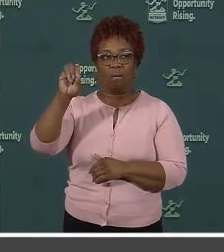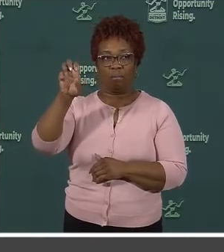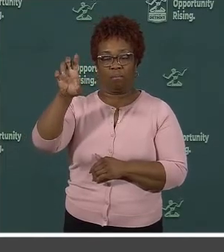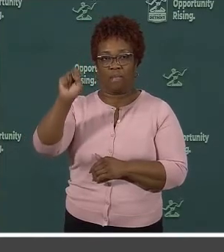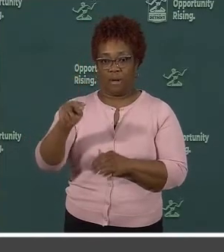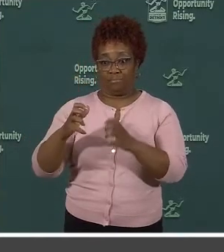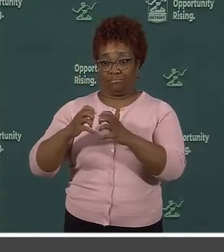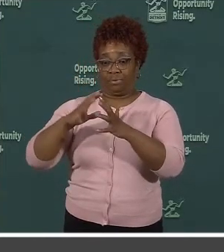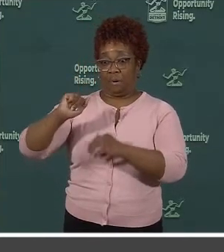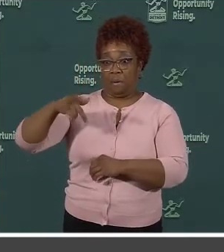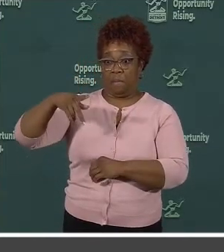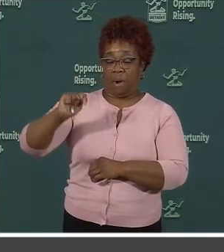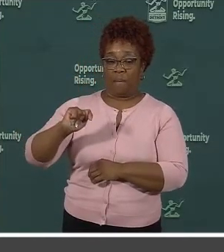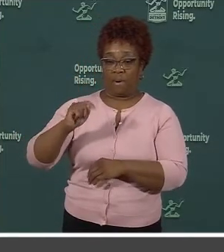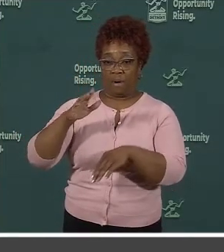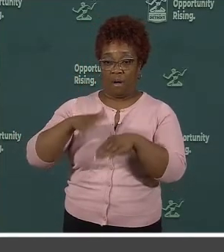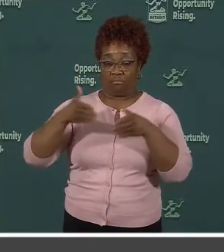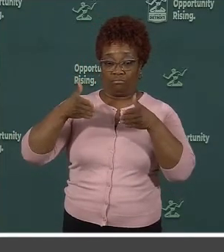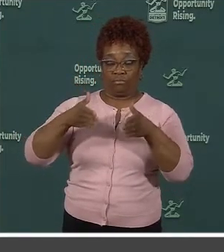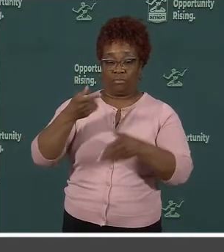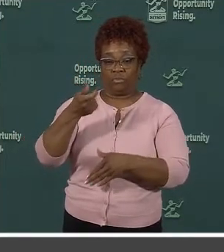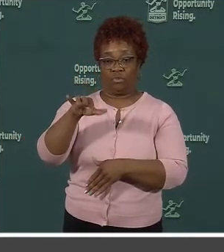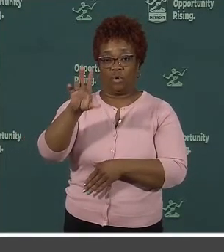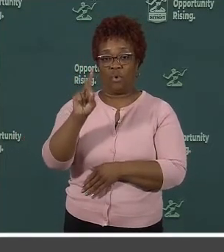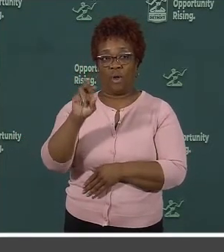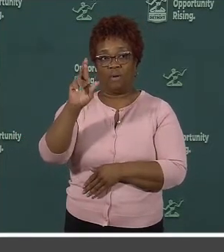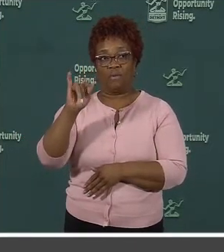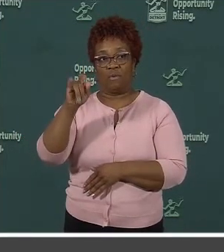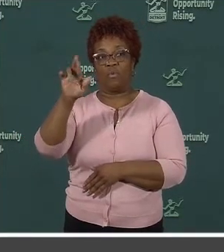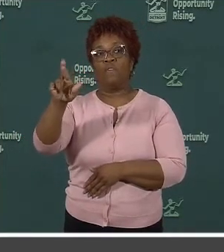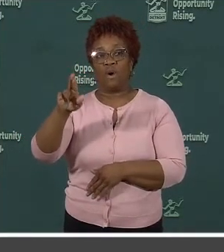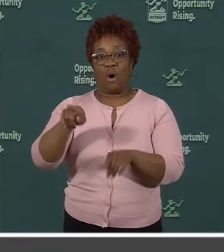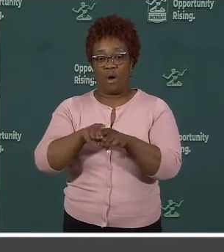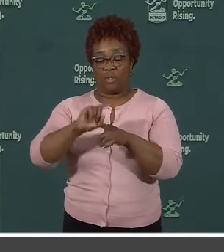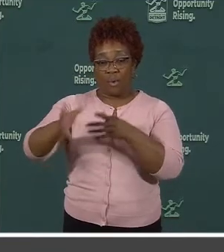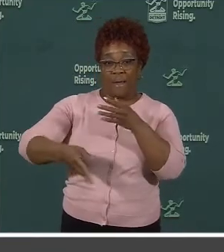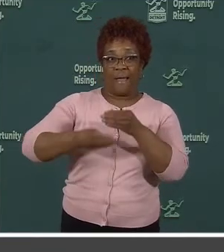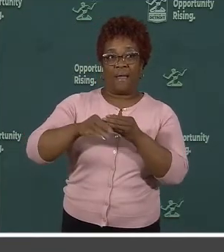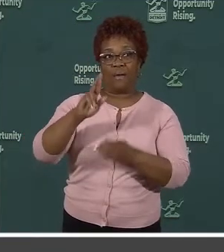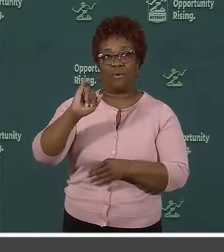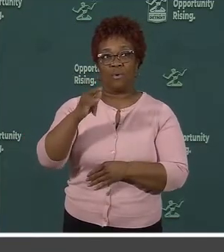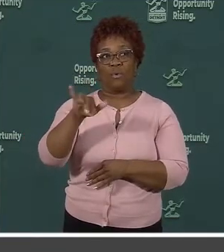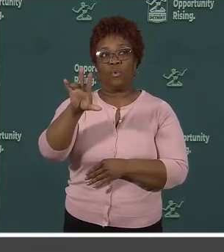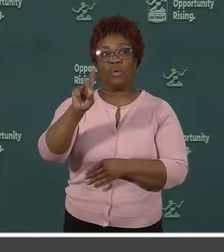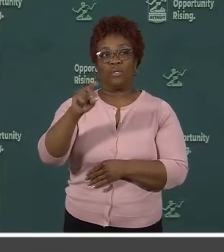ANOTHER APARTMENT COMPLEX WITH THEIR PARTNER RICHARD HOSIE ALSO OVER NEAR FITZGERALD ON